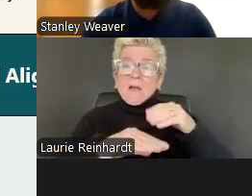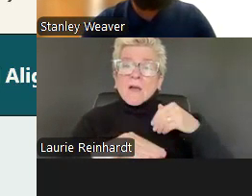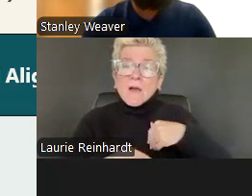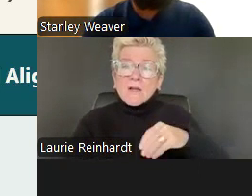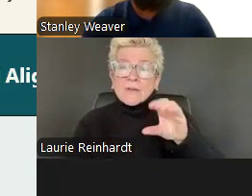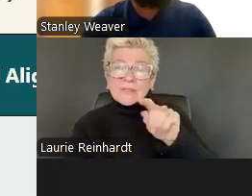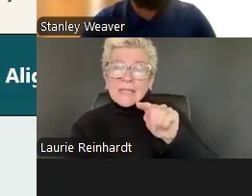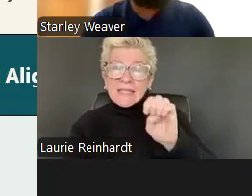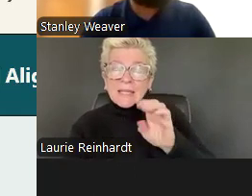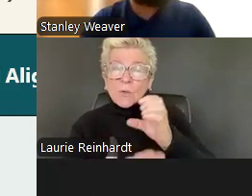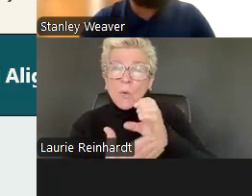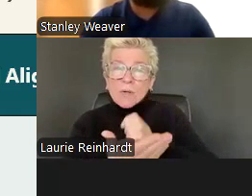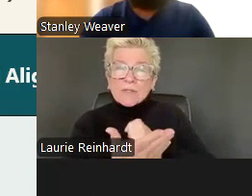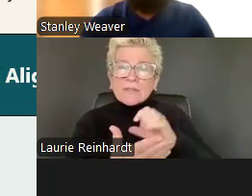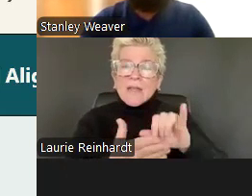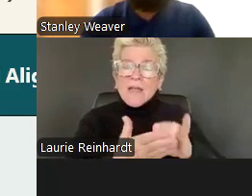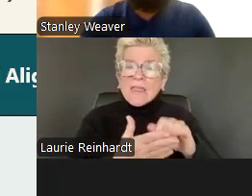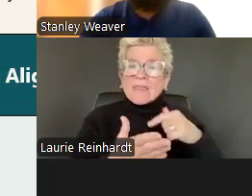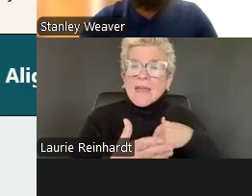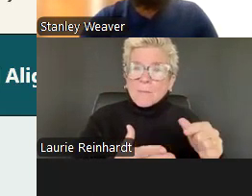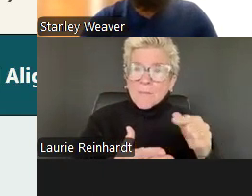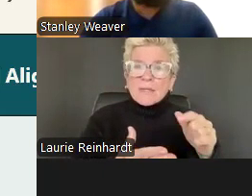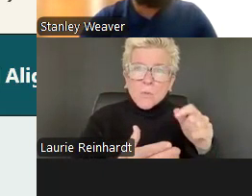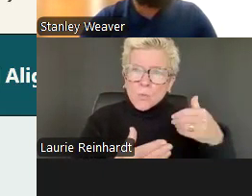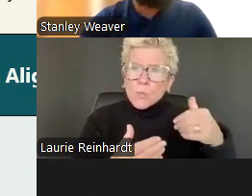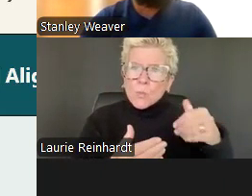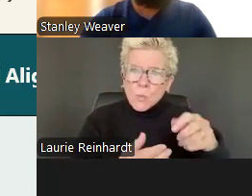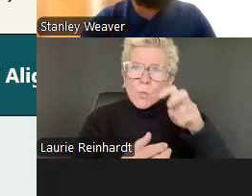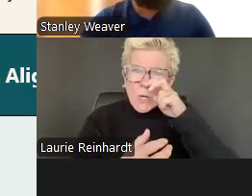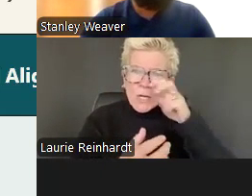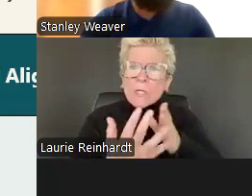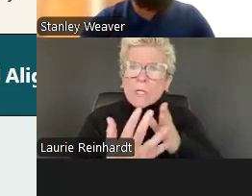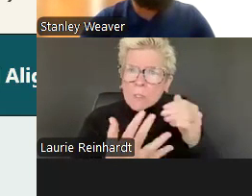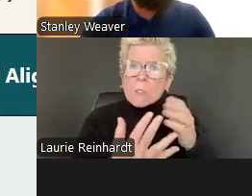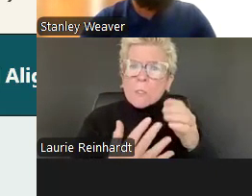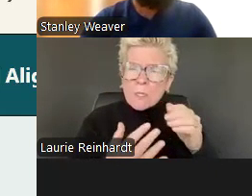courses that have been deemed rigorous have a clear occupation alignment